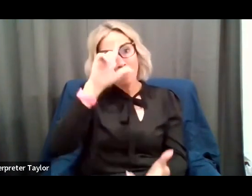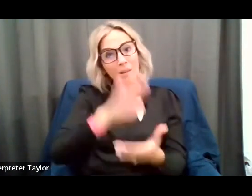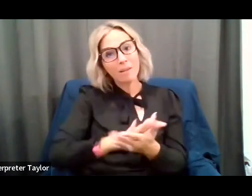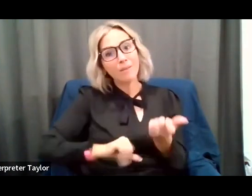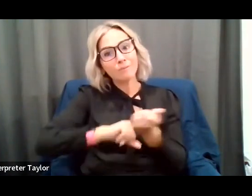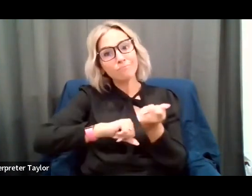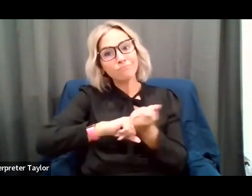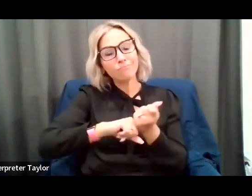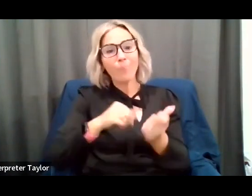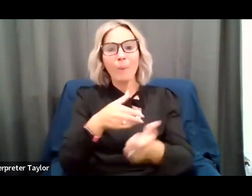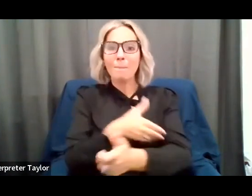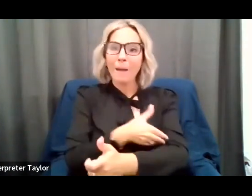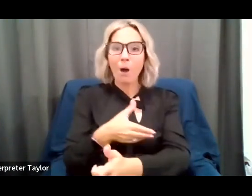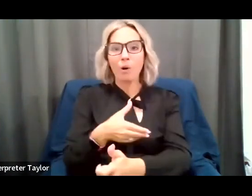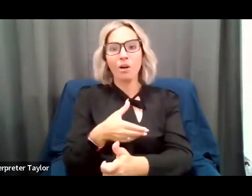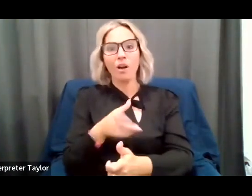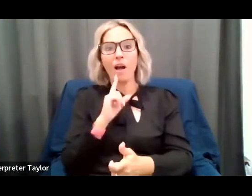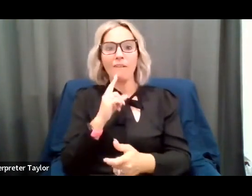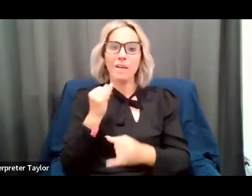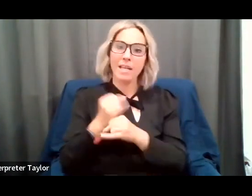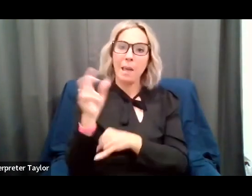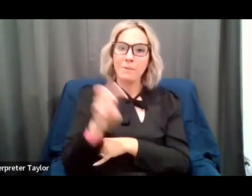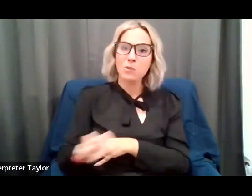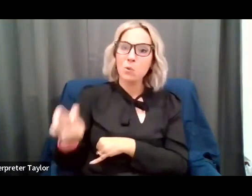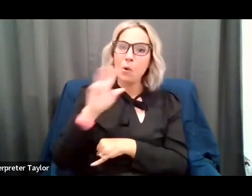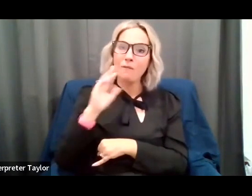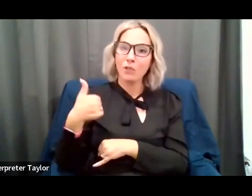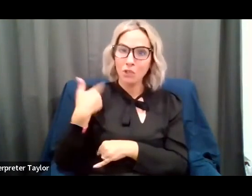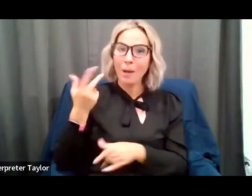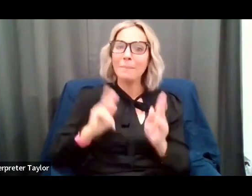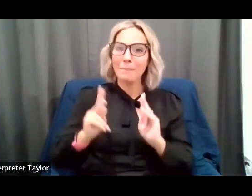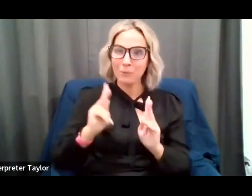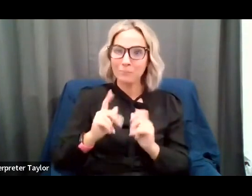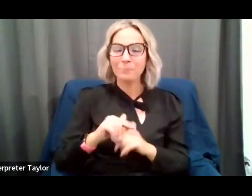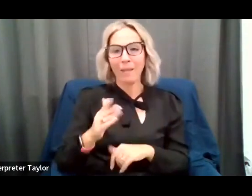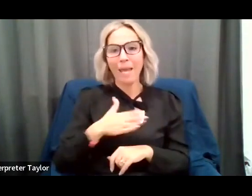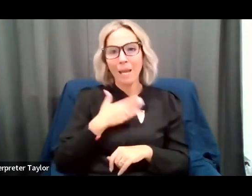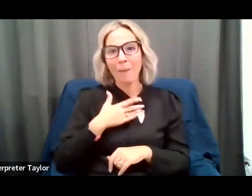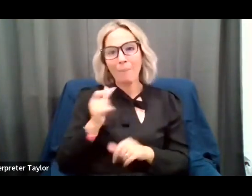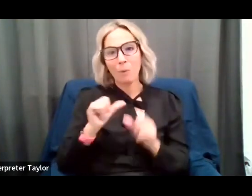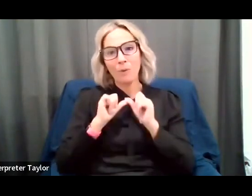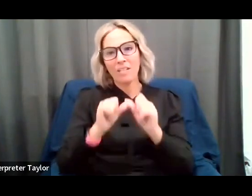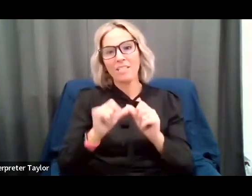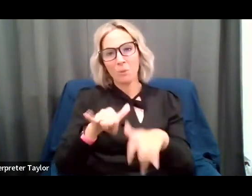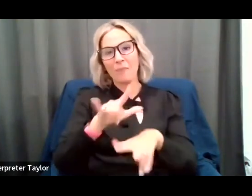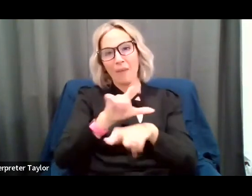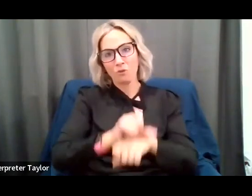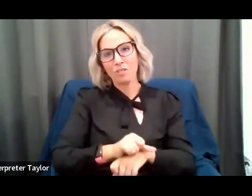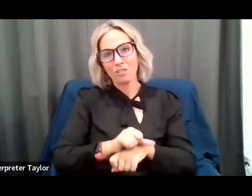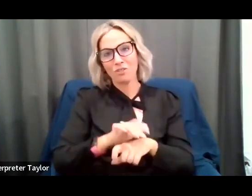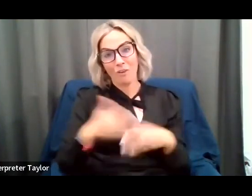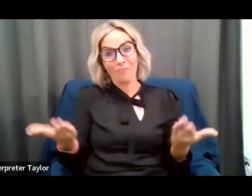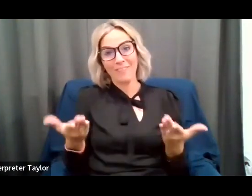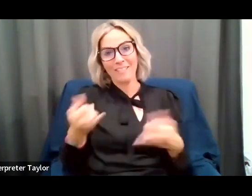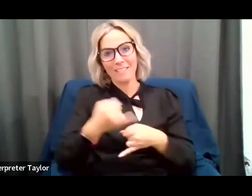the power that a campus tour has for young people. And I'm happy that we're continuing that tradition on our campus.